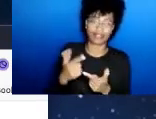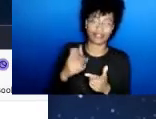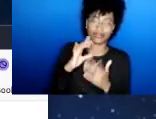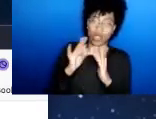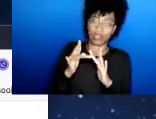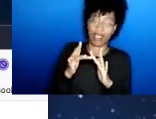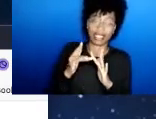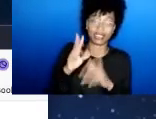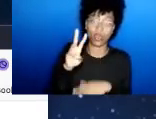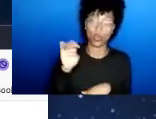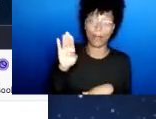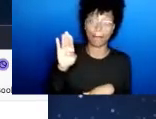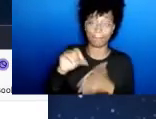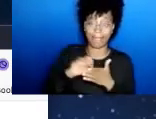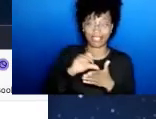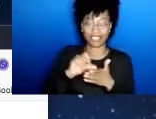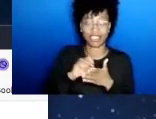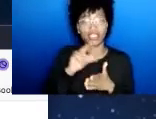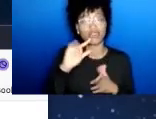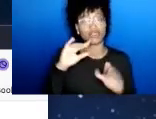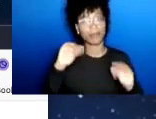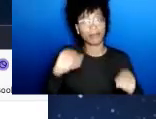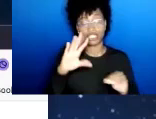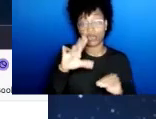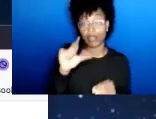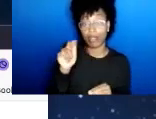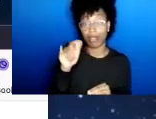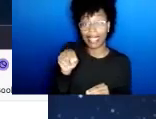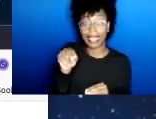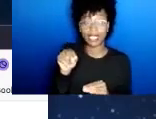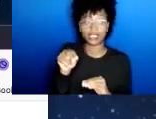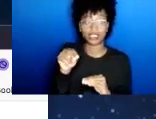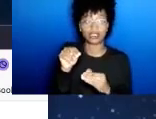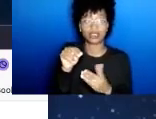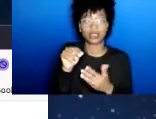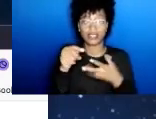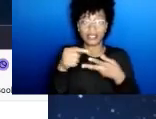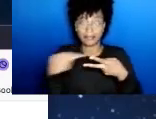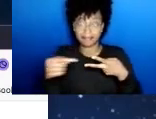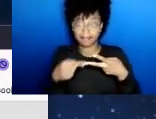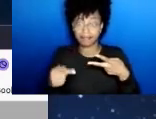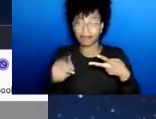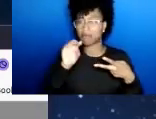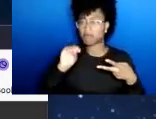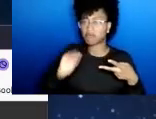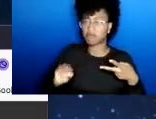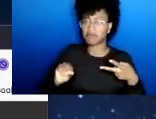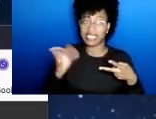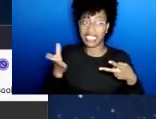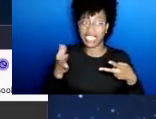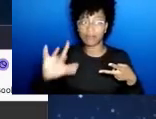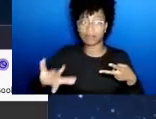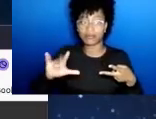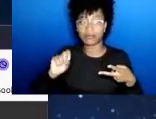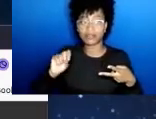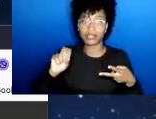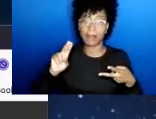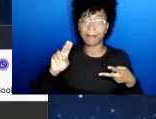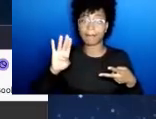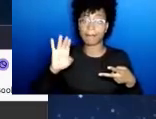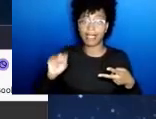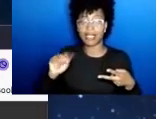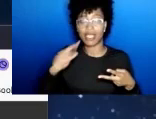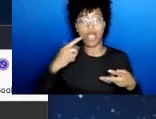You enter your login credentials here, submit, and you will be coming to a welcome page with